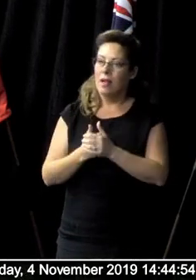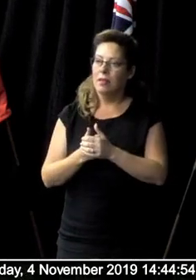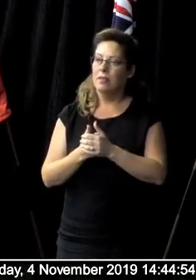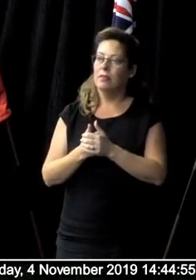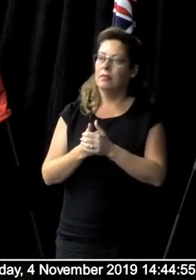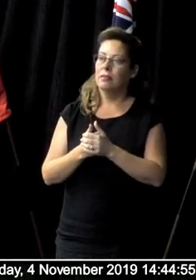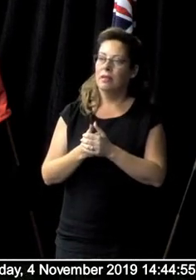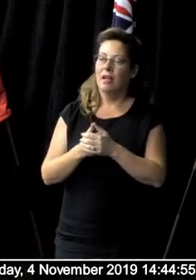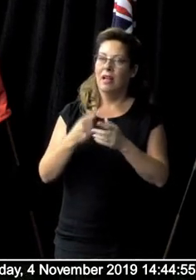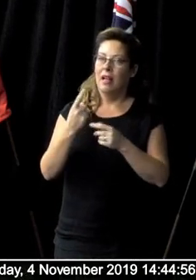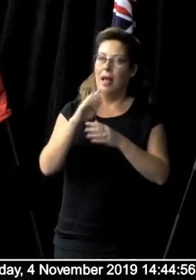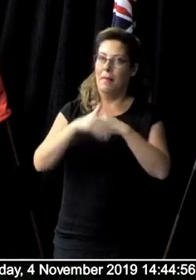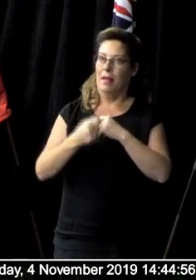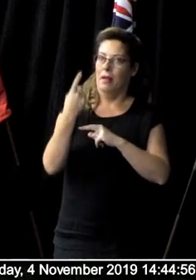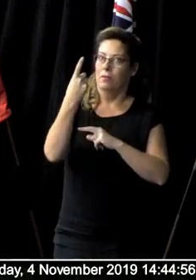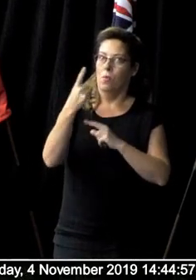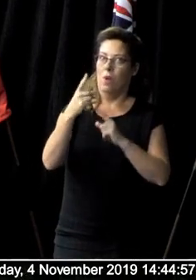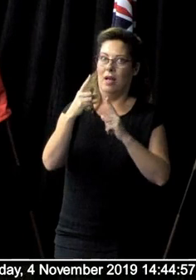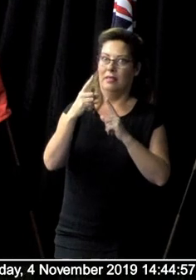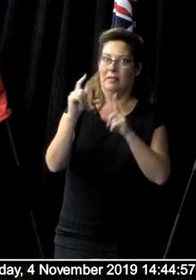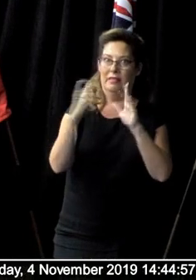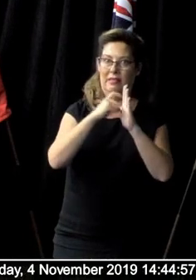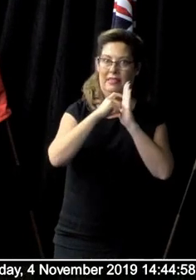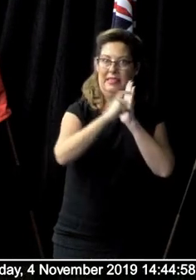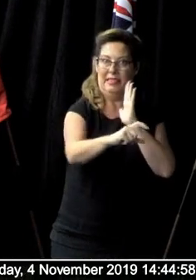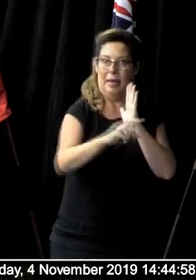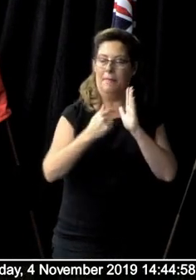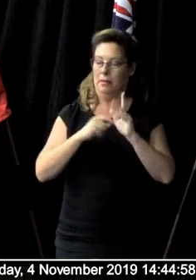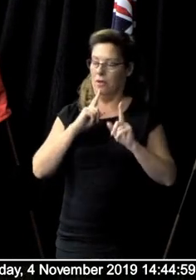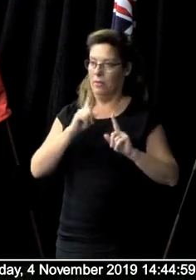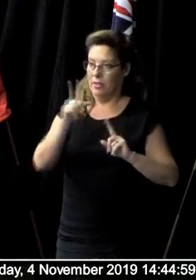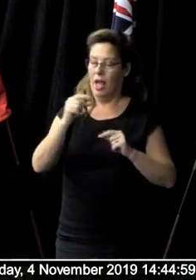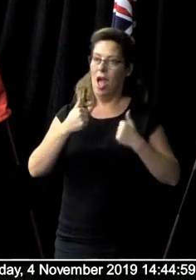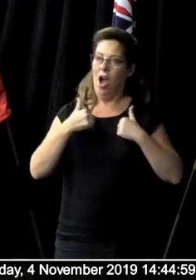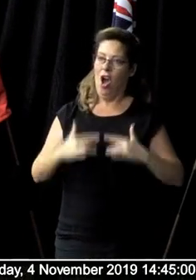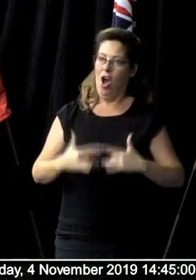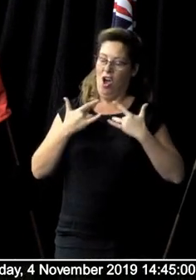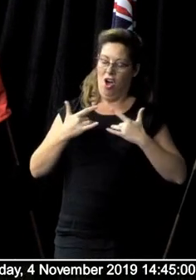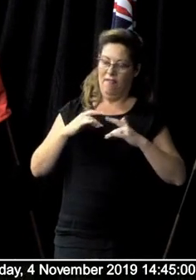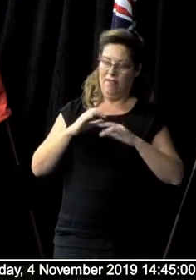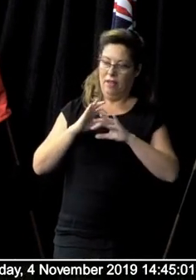statement from one family: I felt unwelcome and pushed to make another choice.